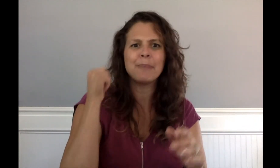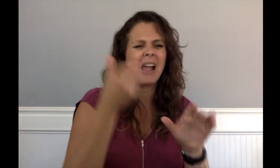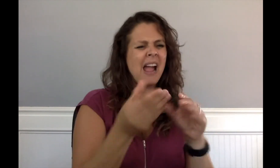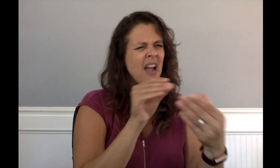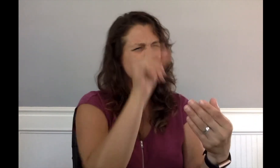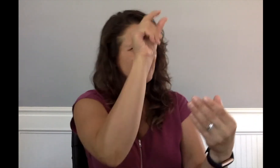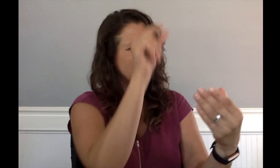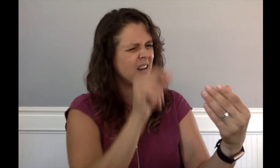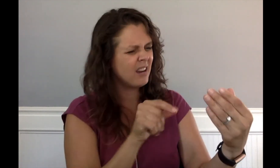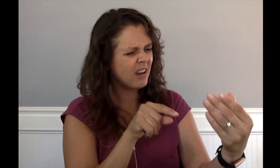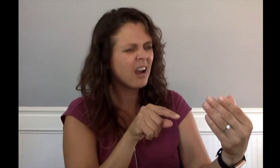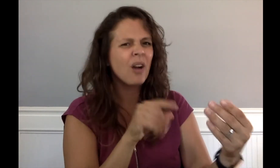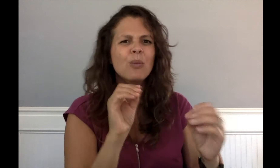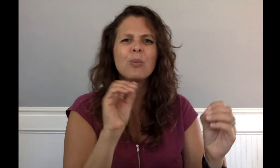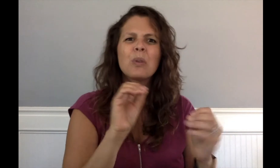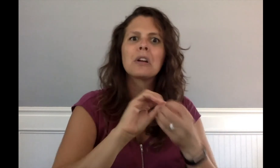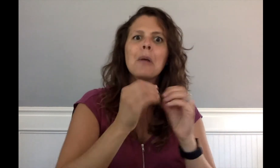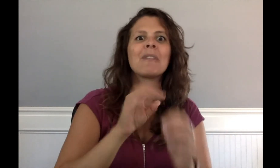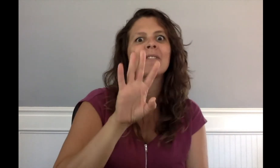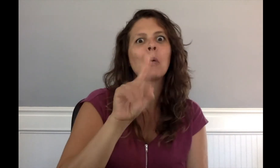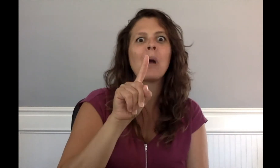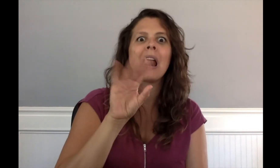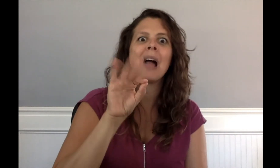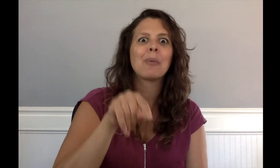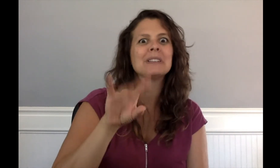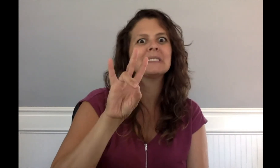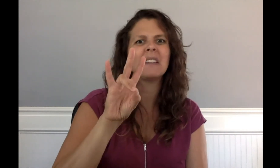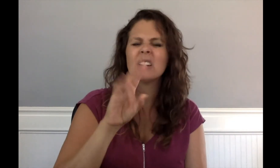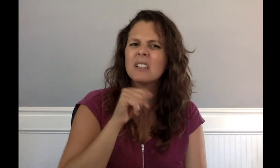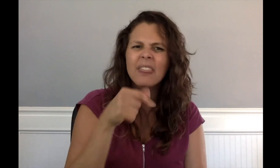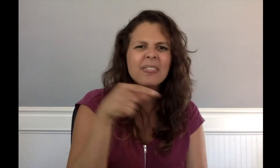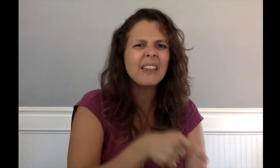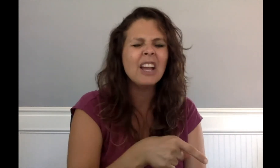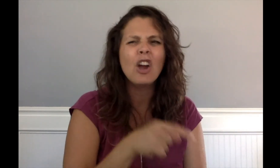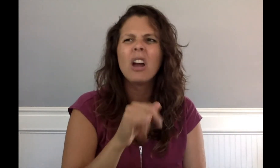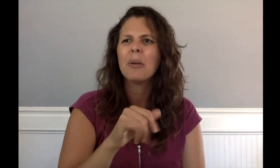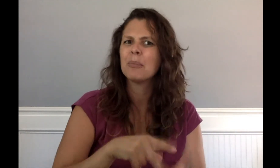Frog looked at the binding. "No Dewey decimal number.